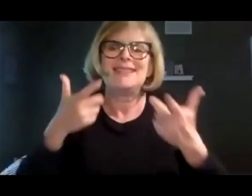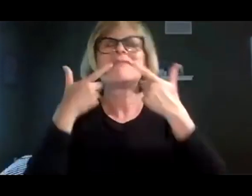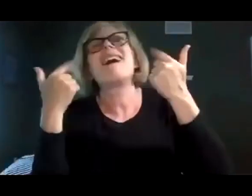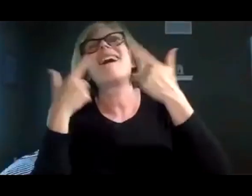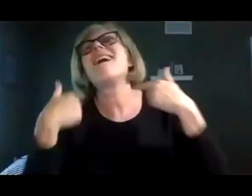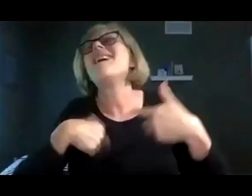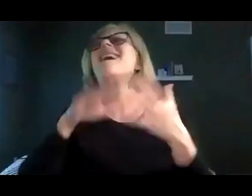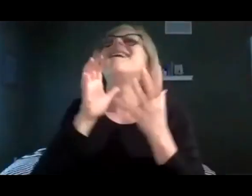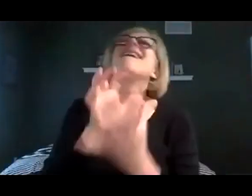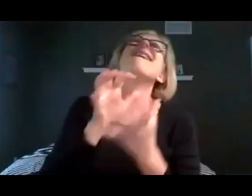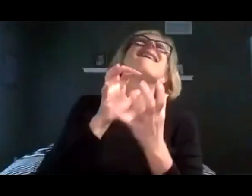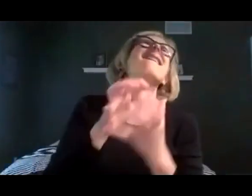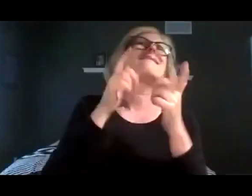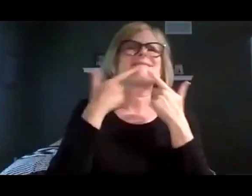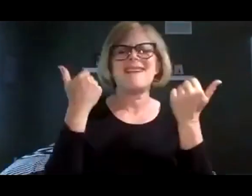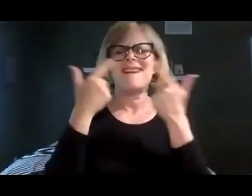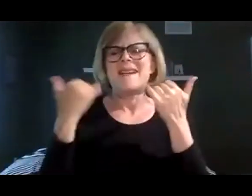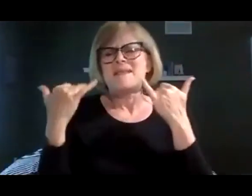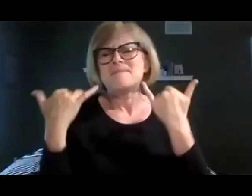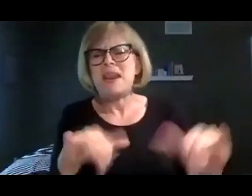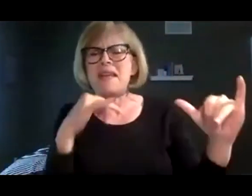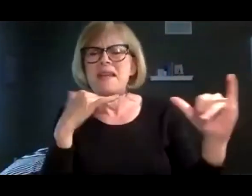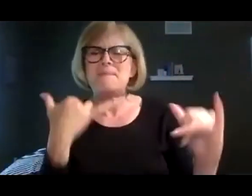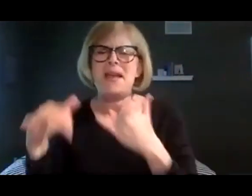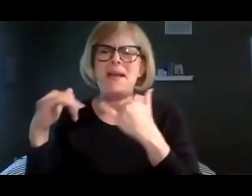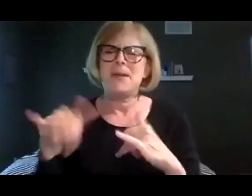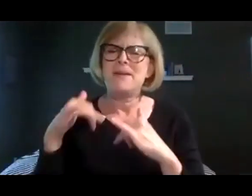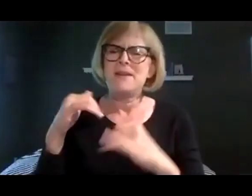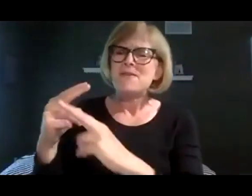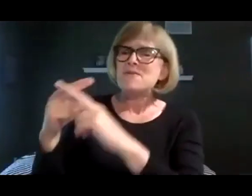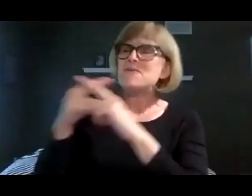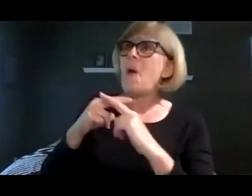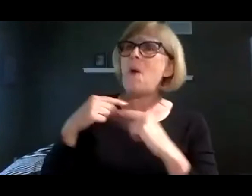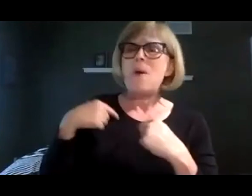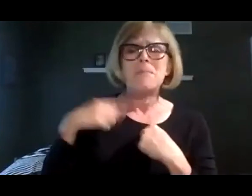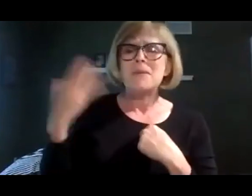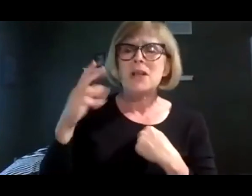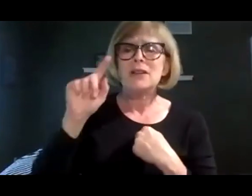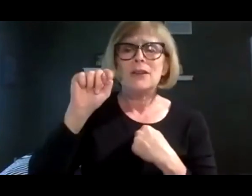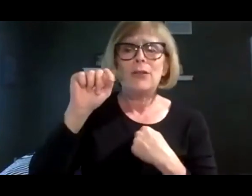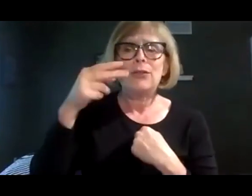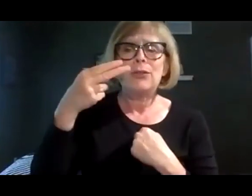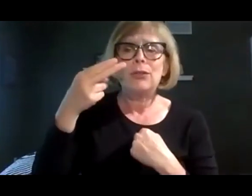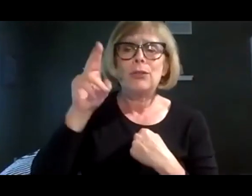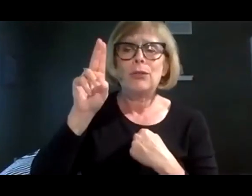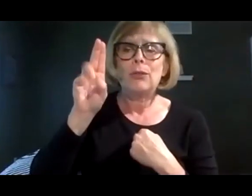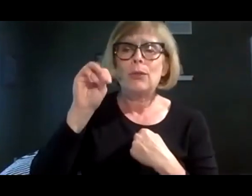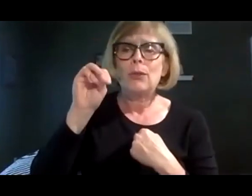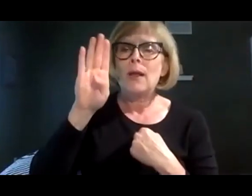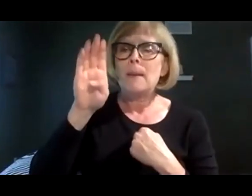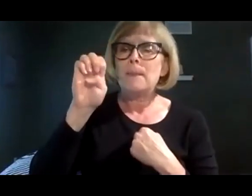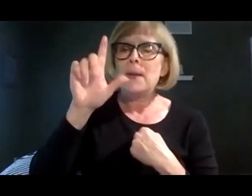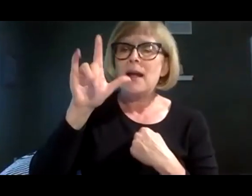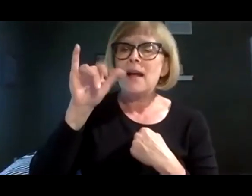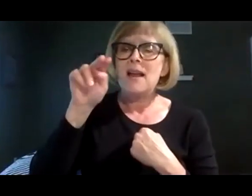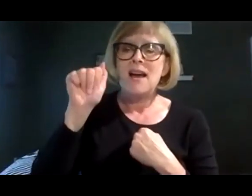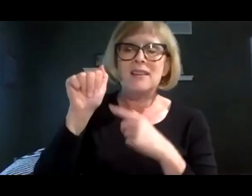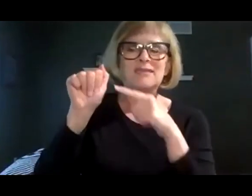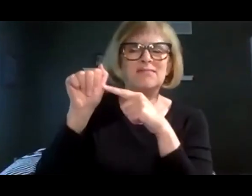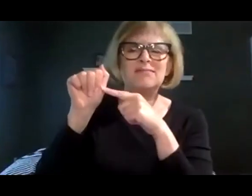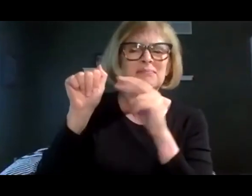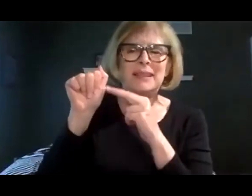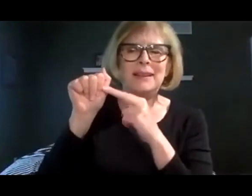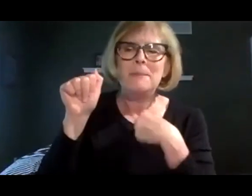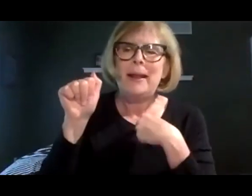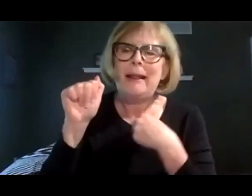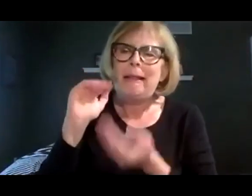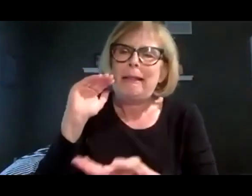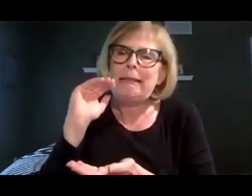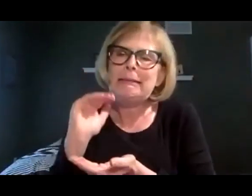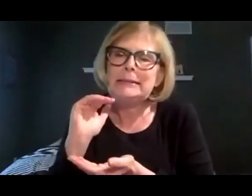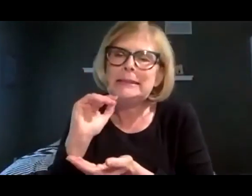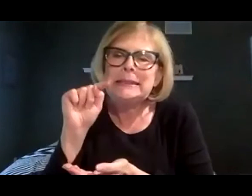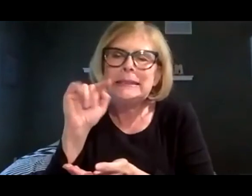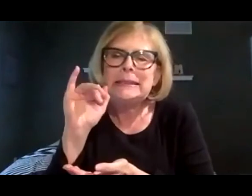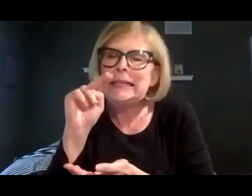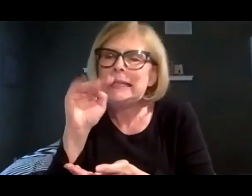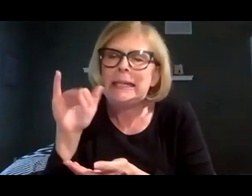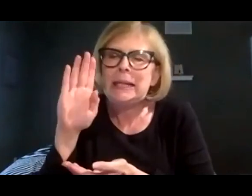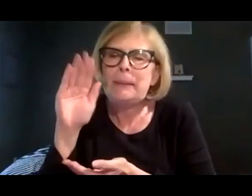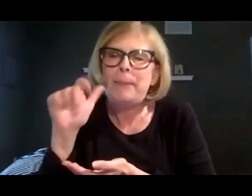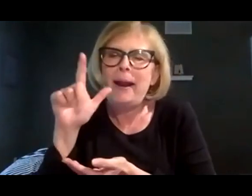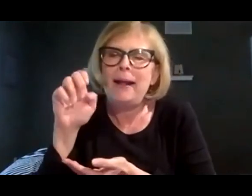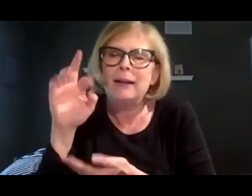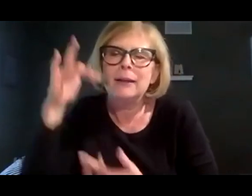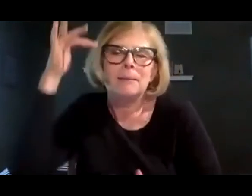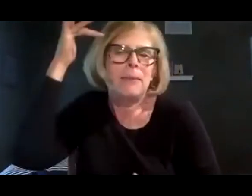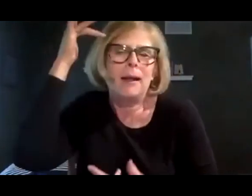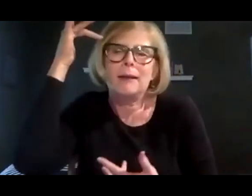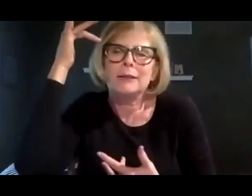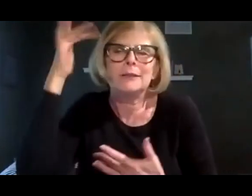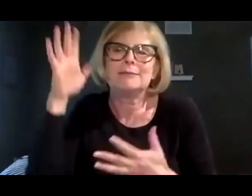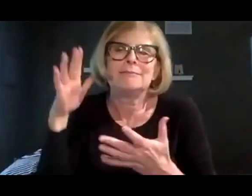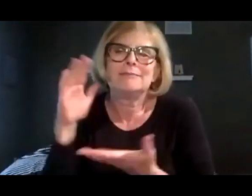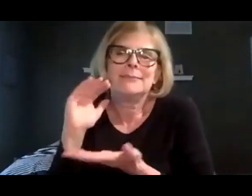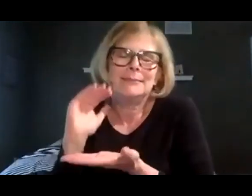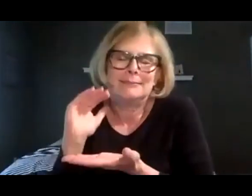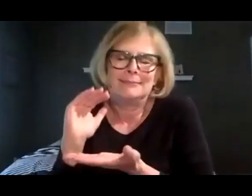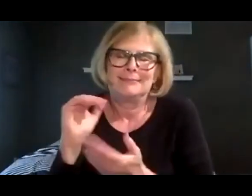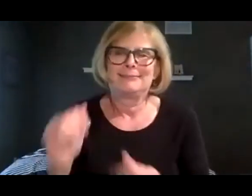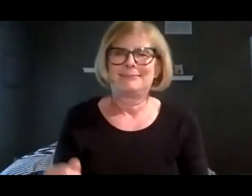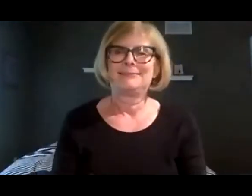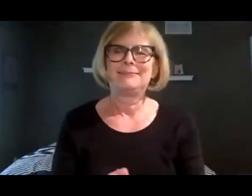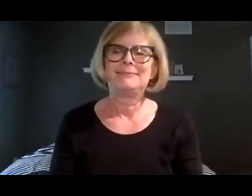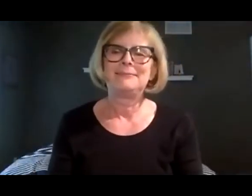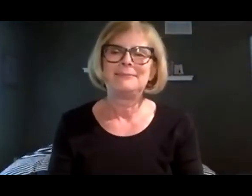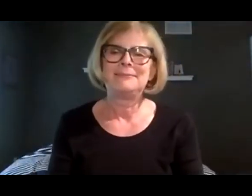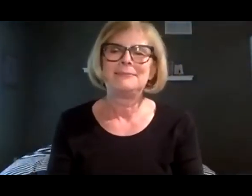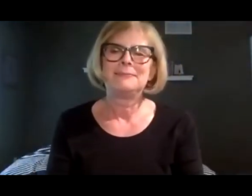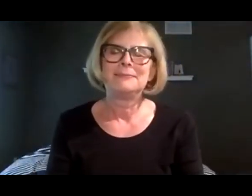We laugh and play, and they call me Thumbelina because I'm the size of a tiny ballerina.